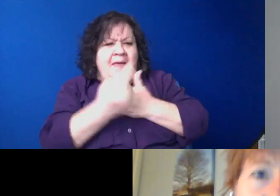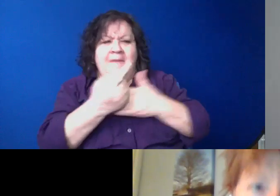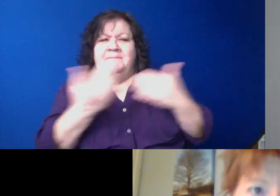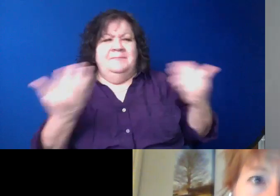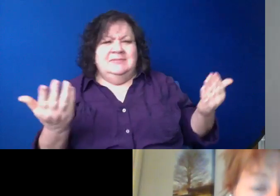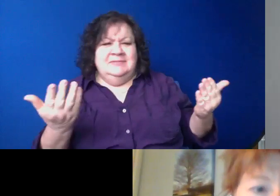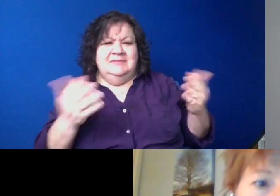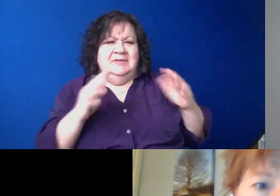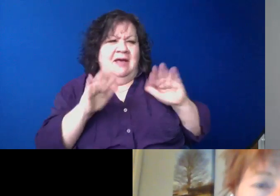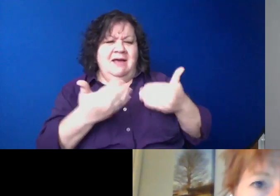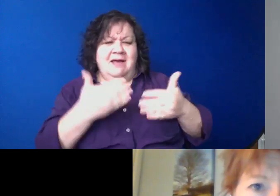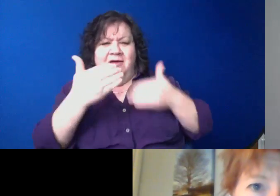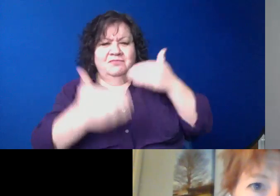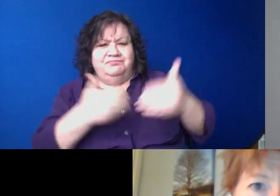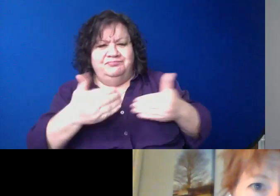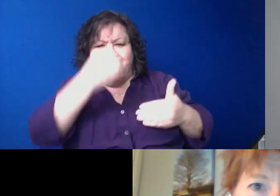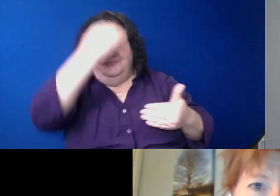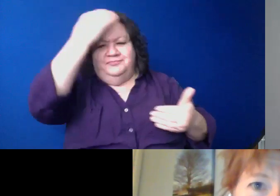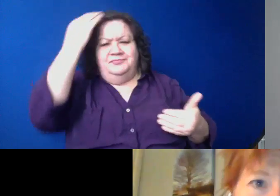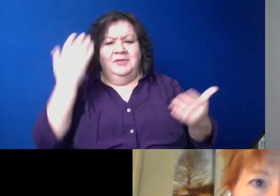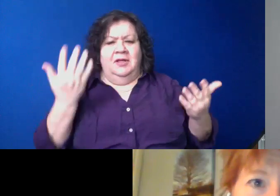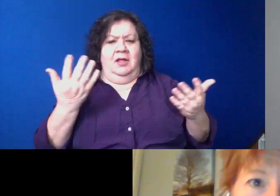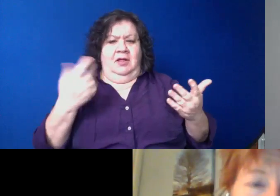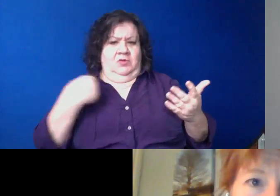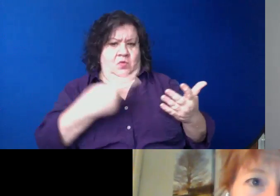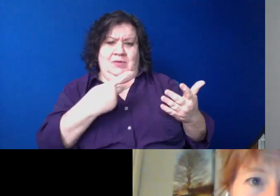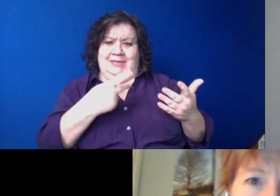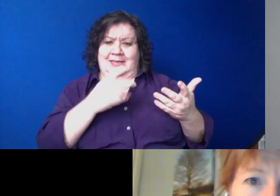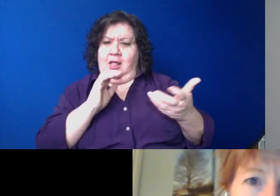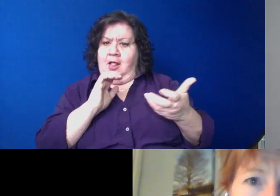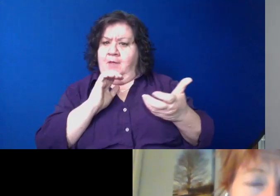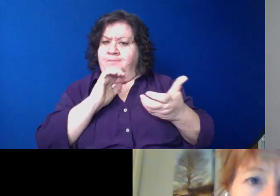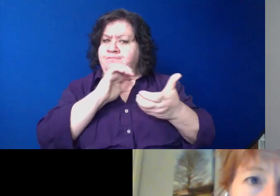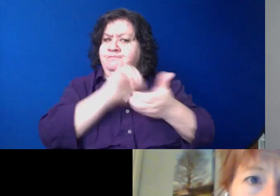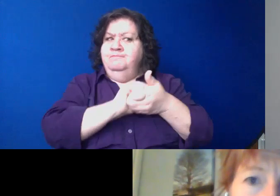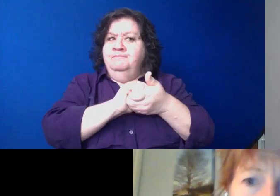today so let's hear from you what what was the background of that and what were the concerns